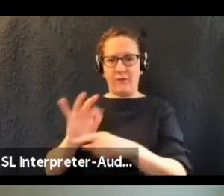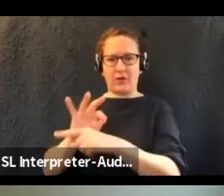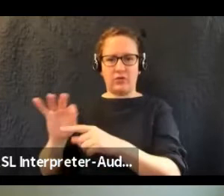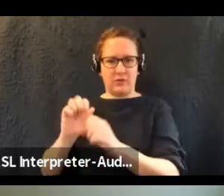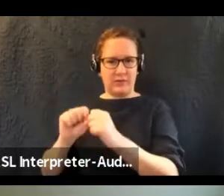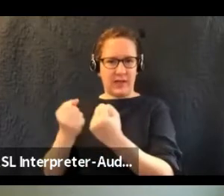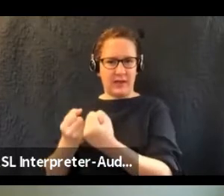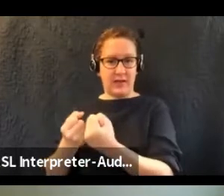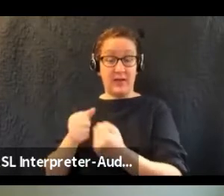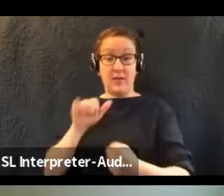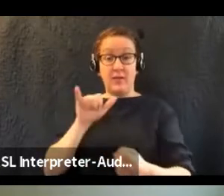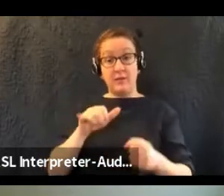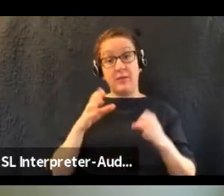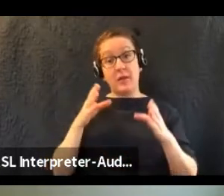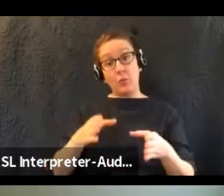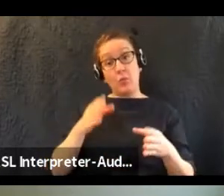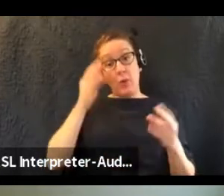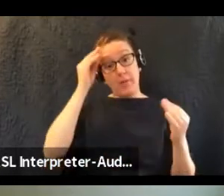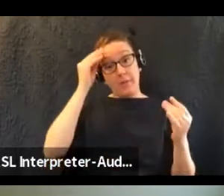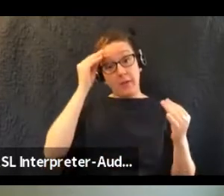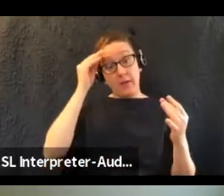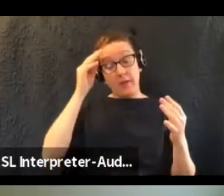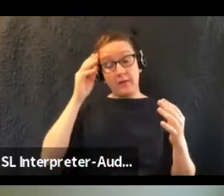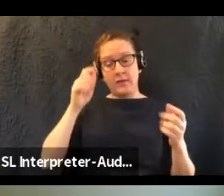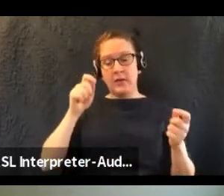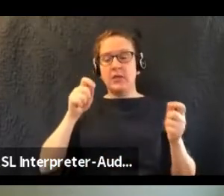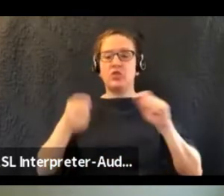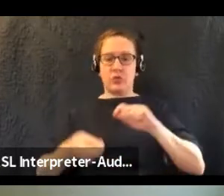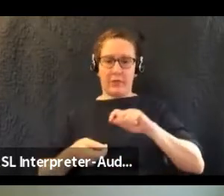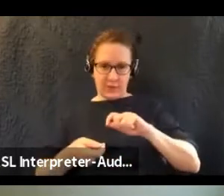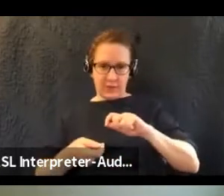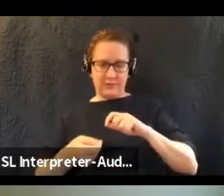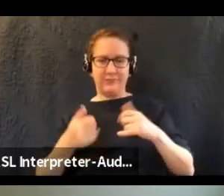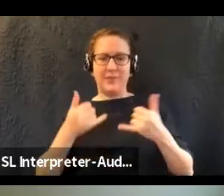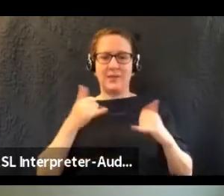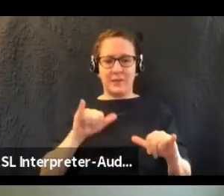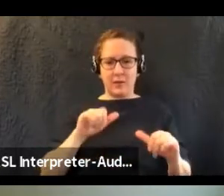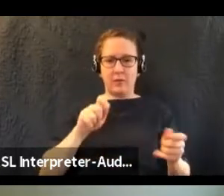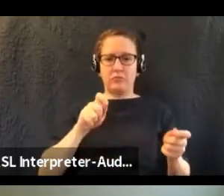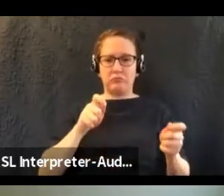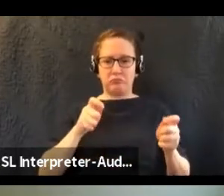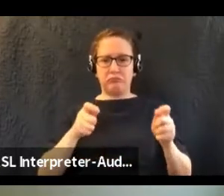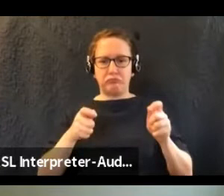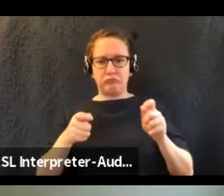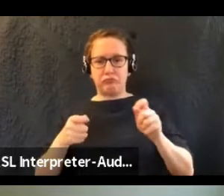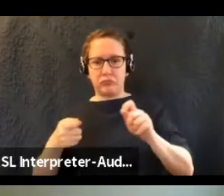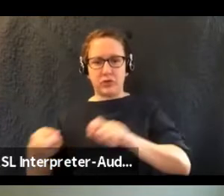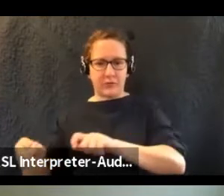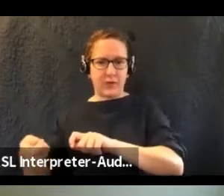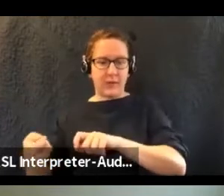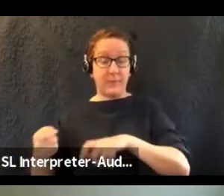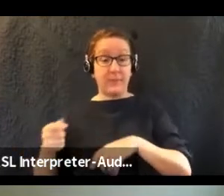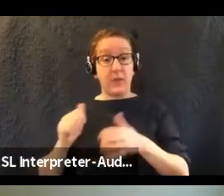That way of thinking has shifted and is still shifting to: How do we change the environment